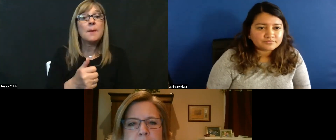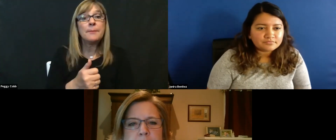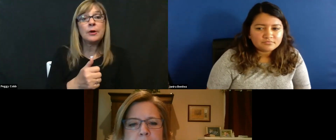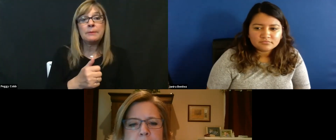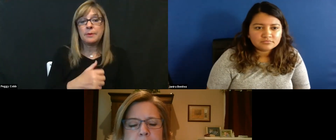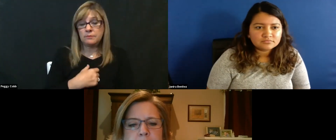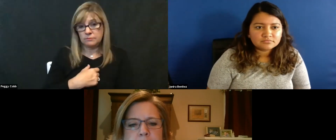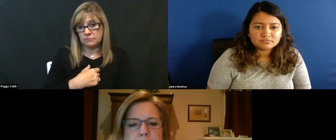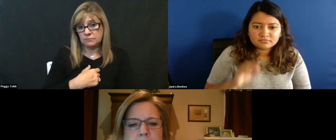Okay.